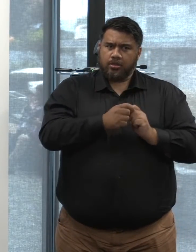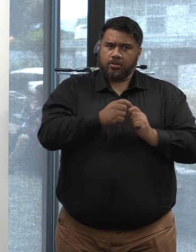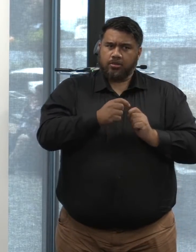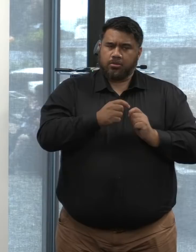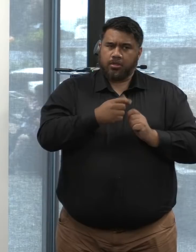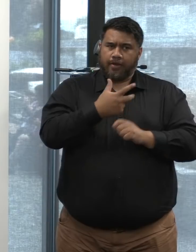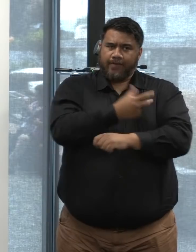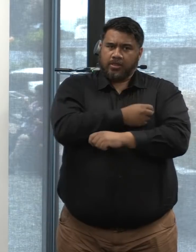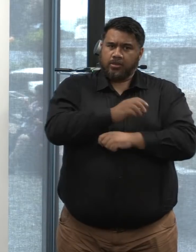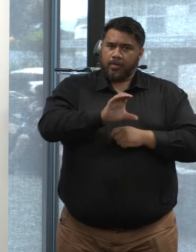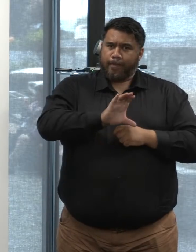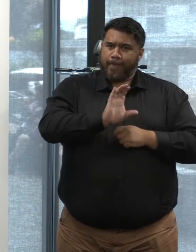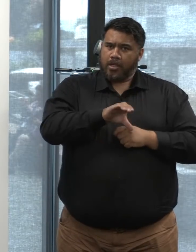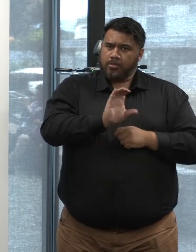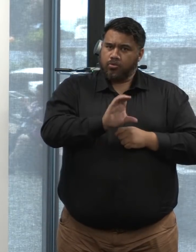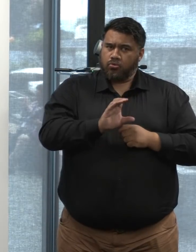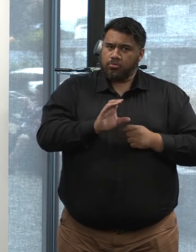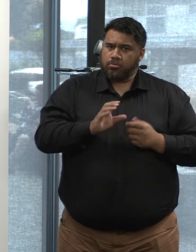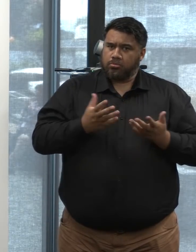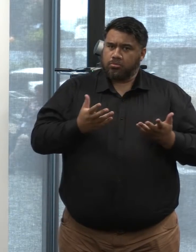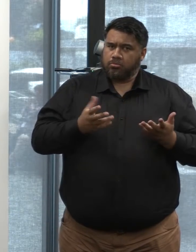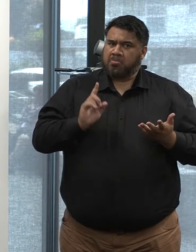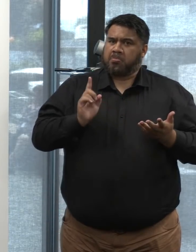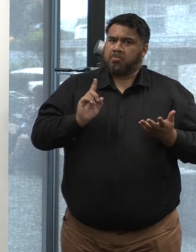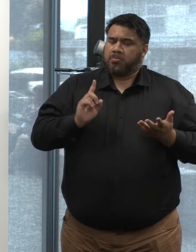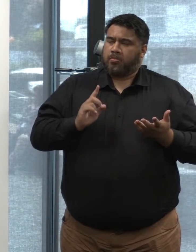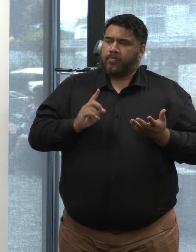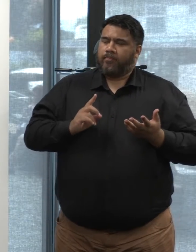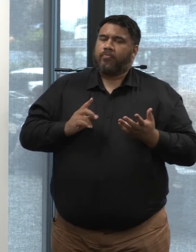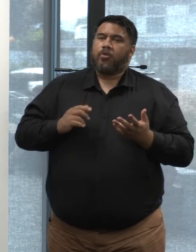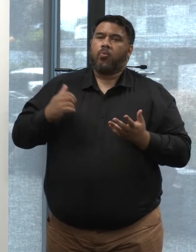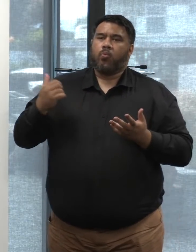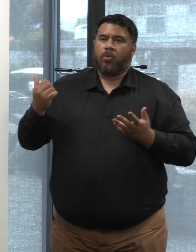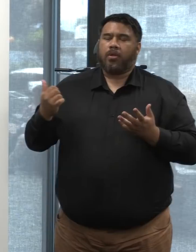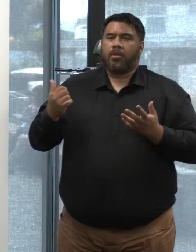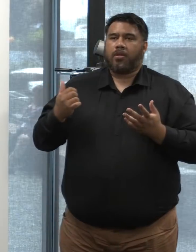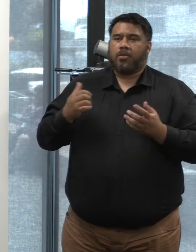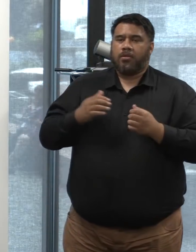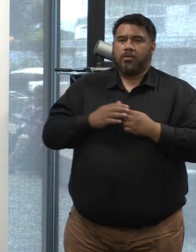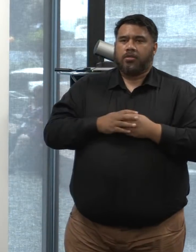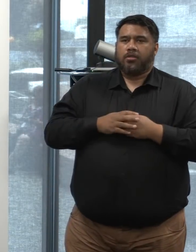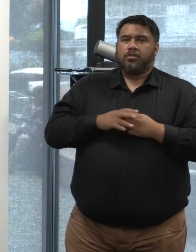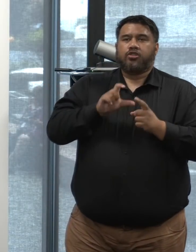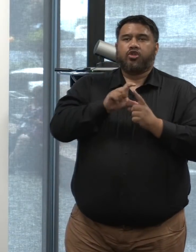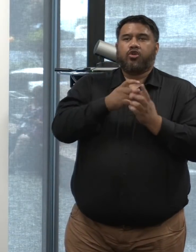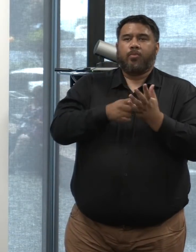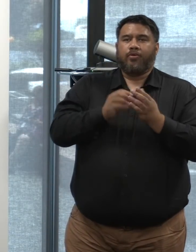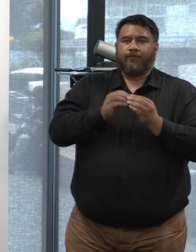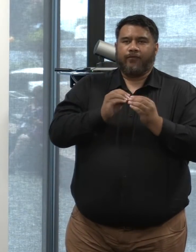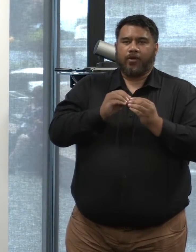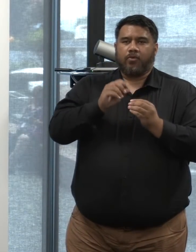only Crone --